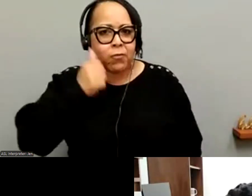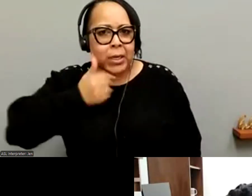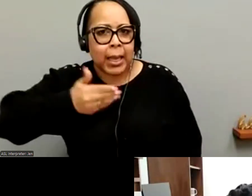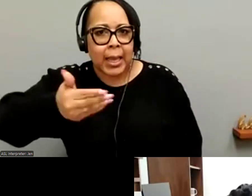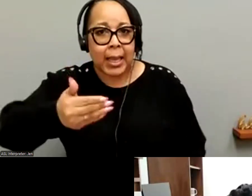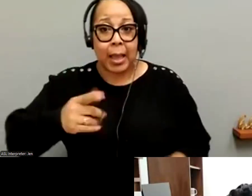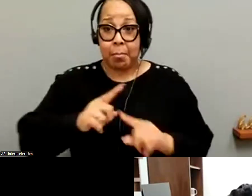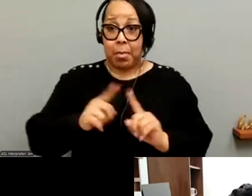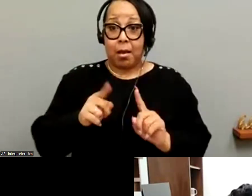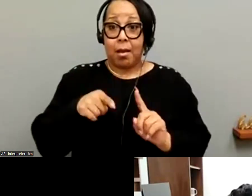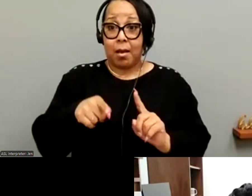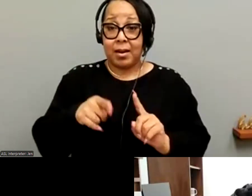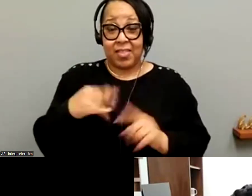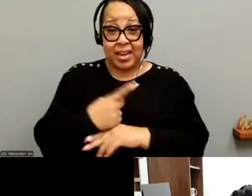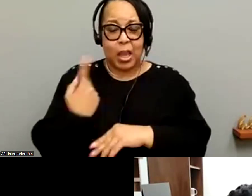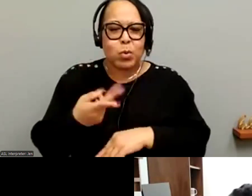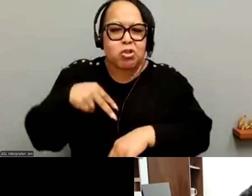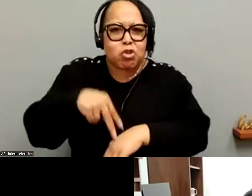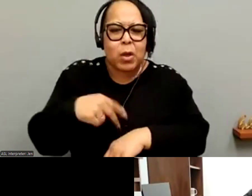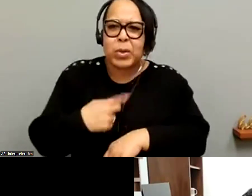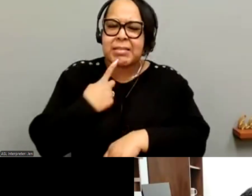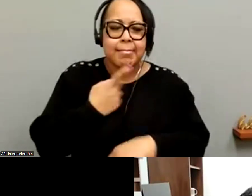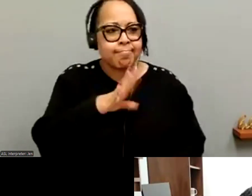13:08:25 that day we stood there and we 13:08:28 say, we have to do something.